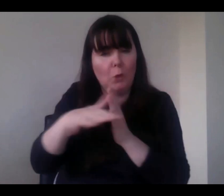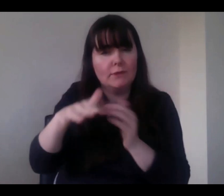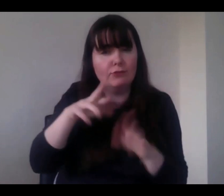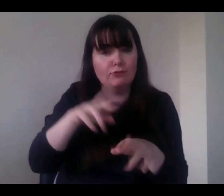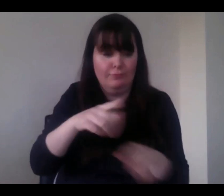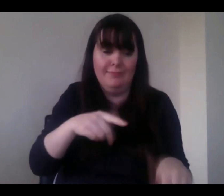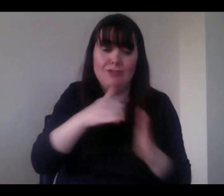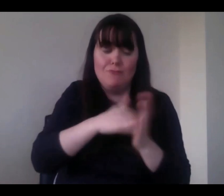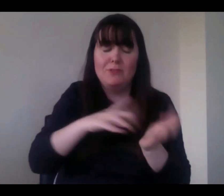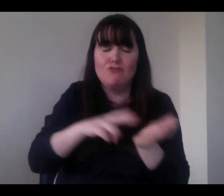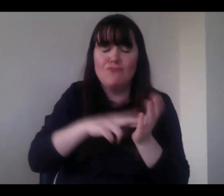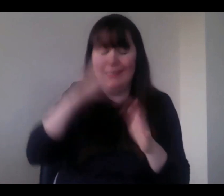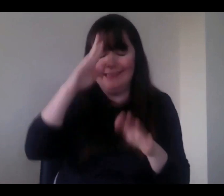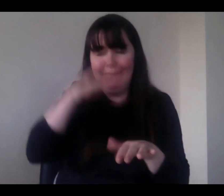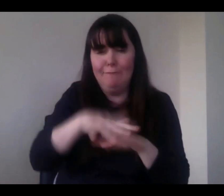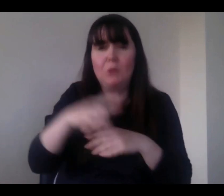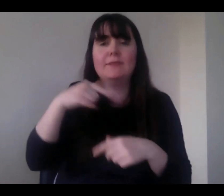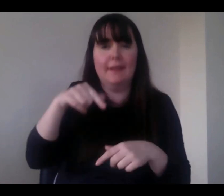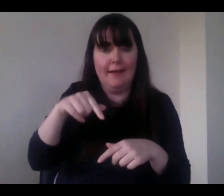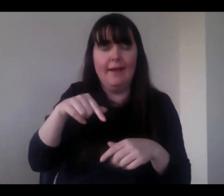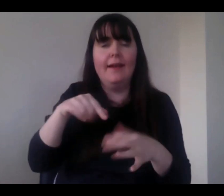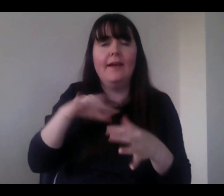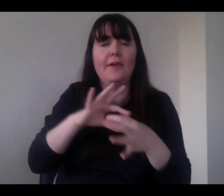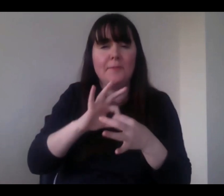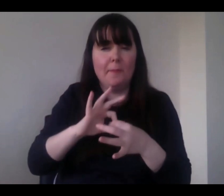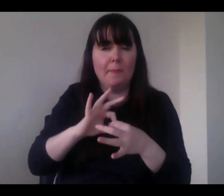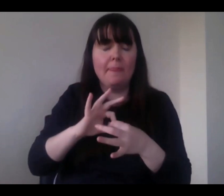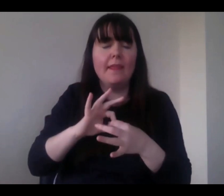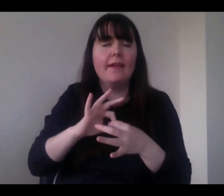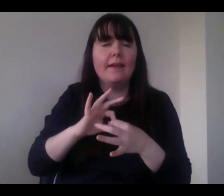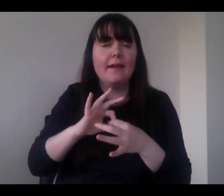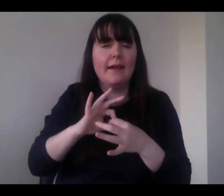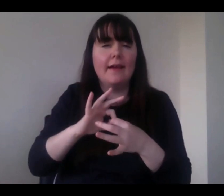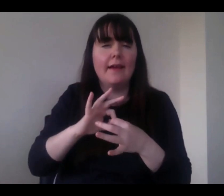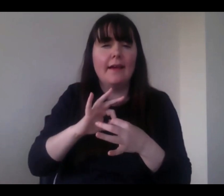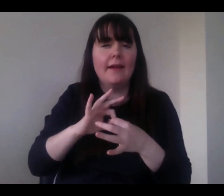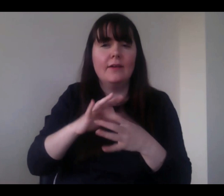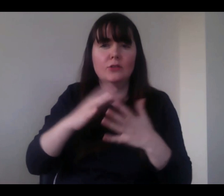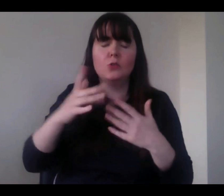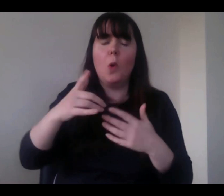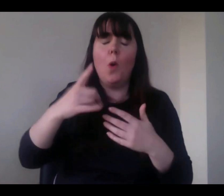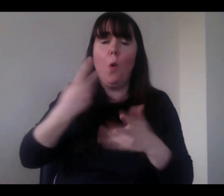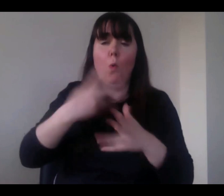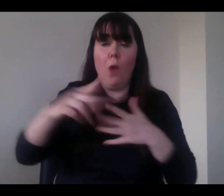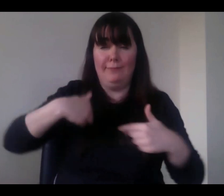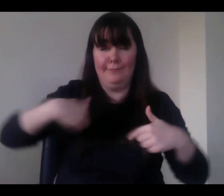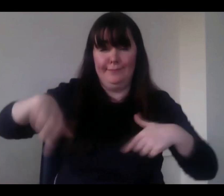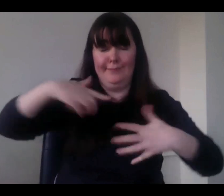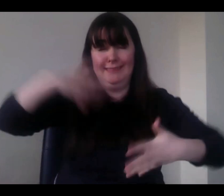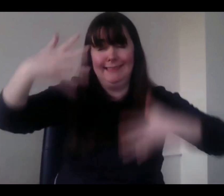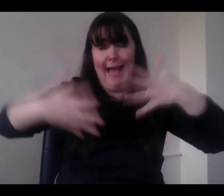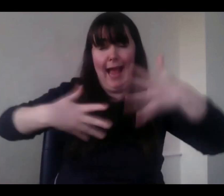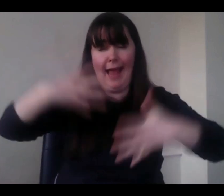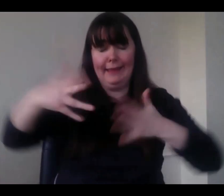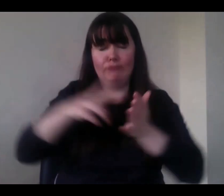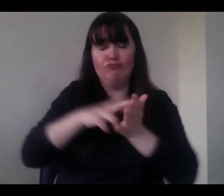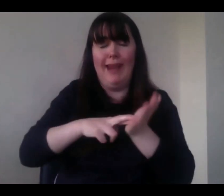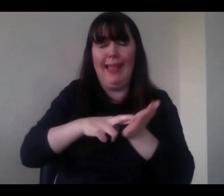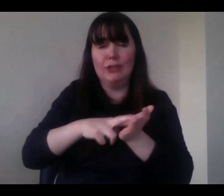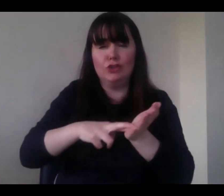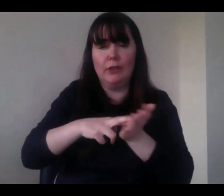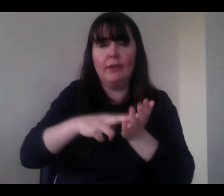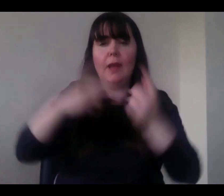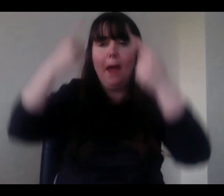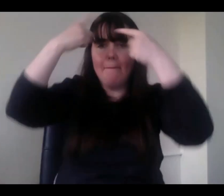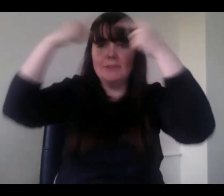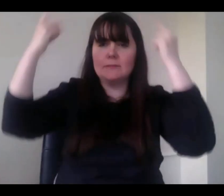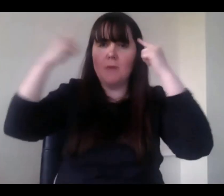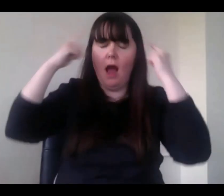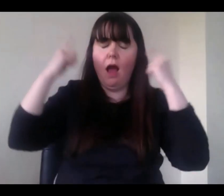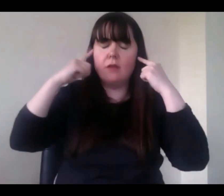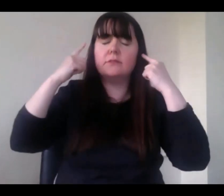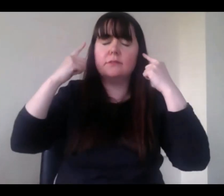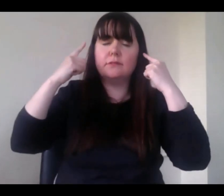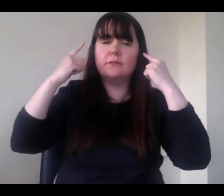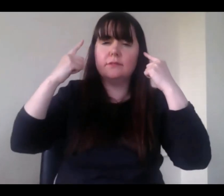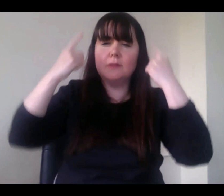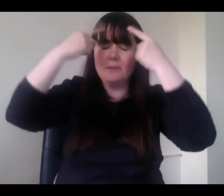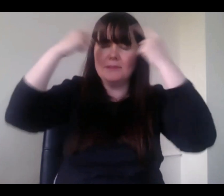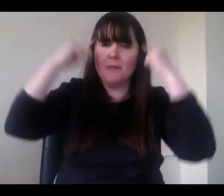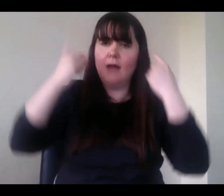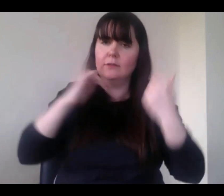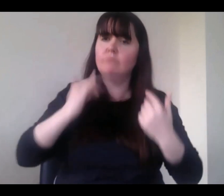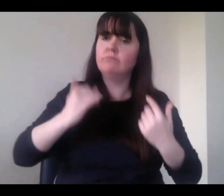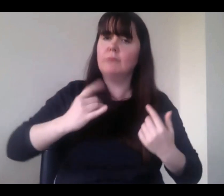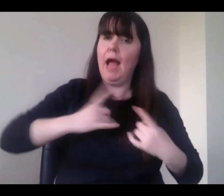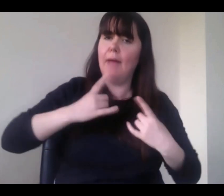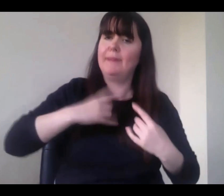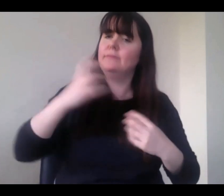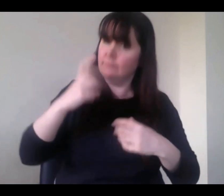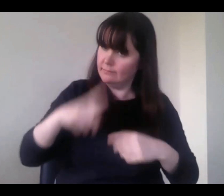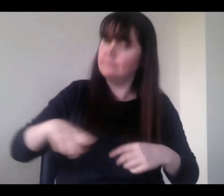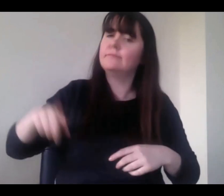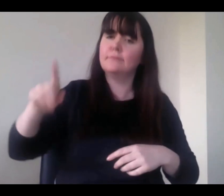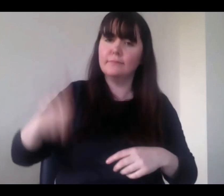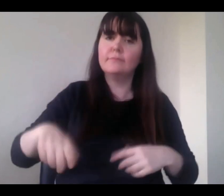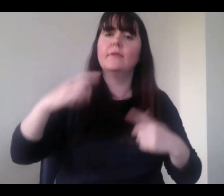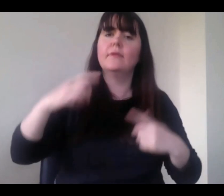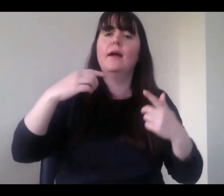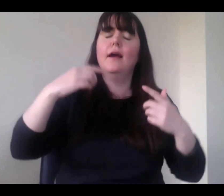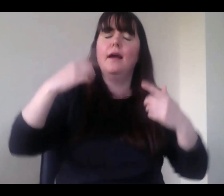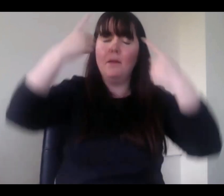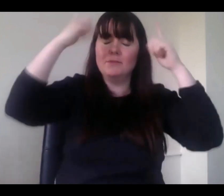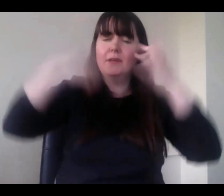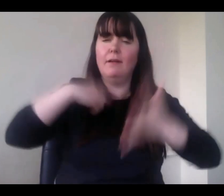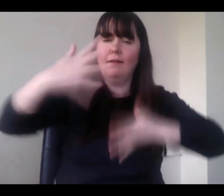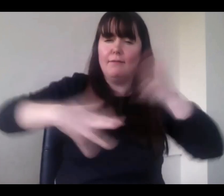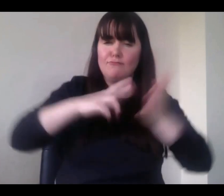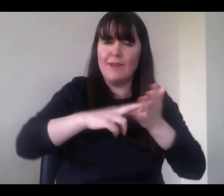And we really included the ideas of religion in terms of that. We, Mrs. Marks, when we signed